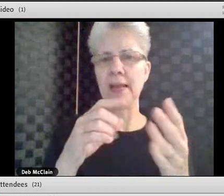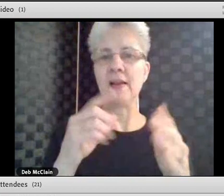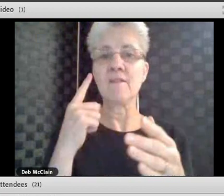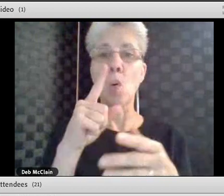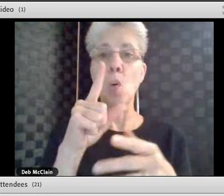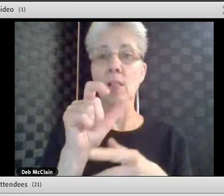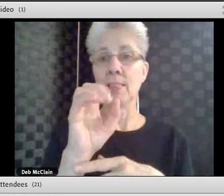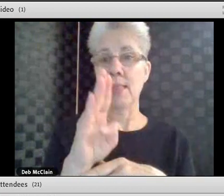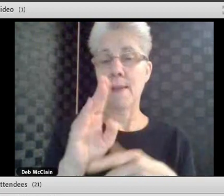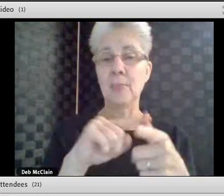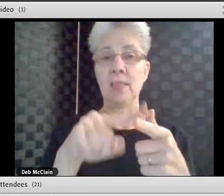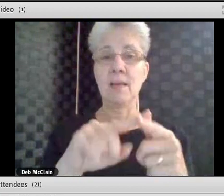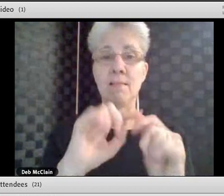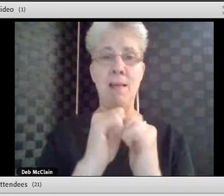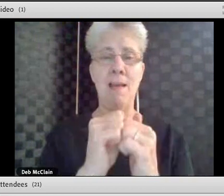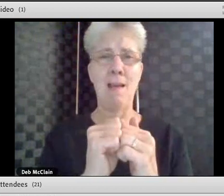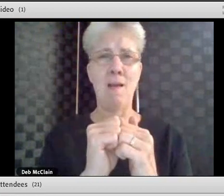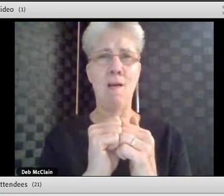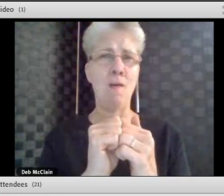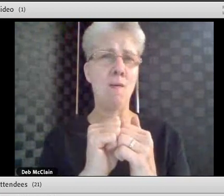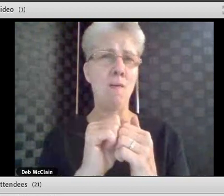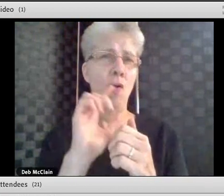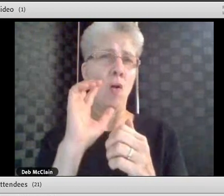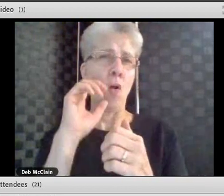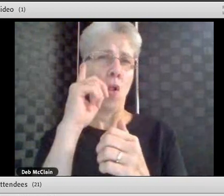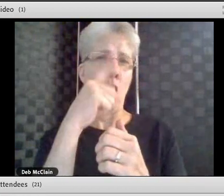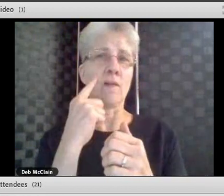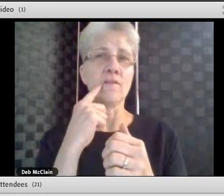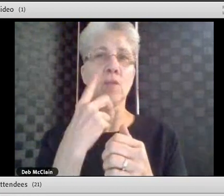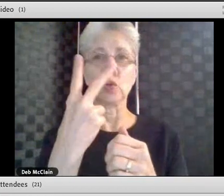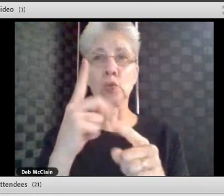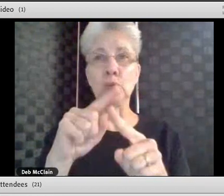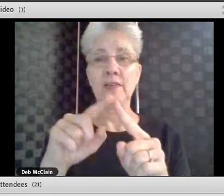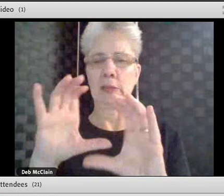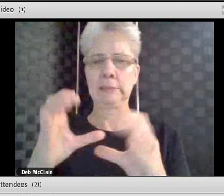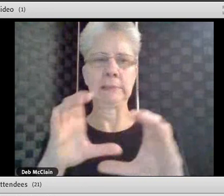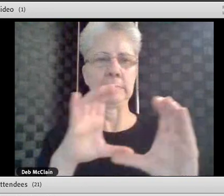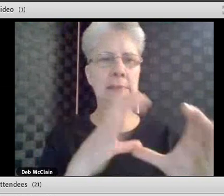and then how it looks for two different types of labs that are currently established.